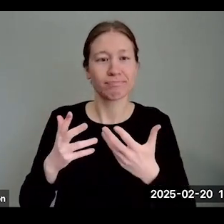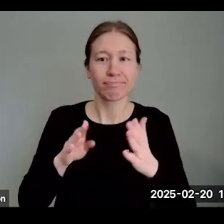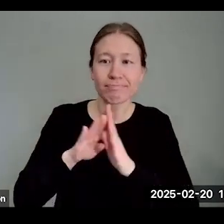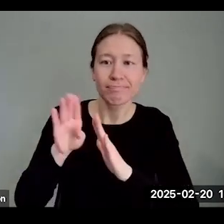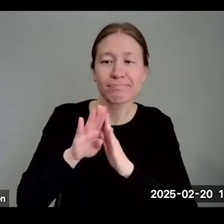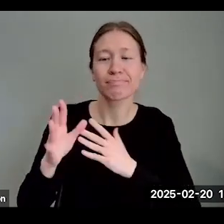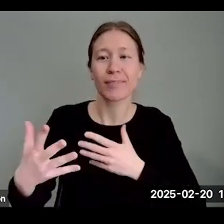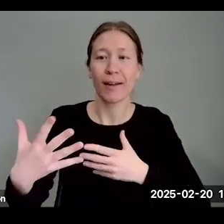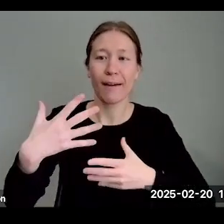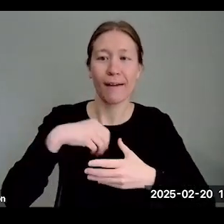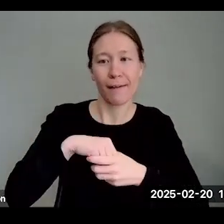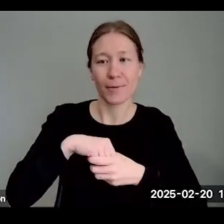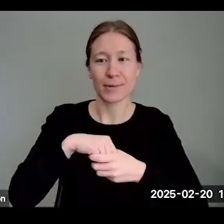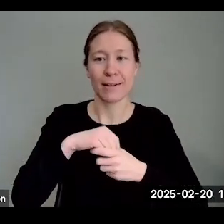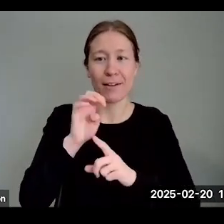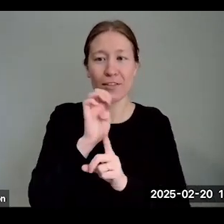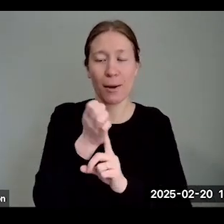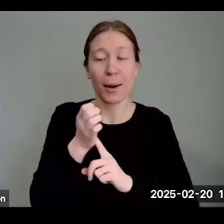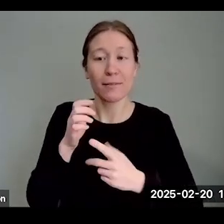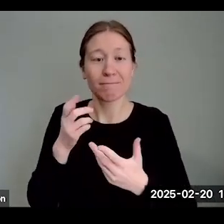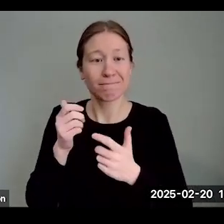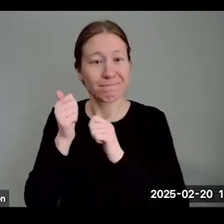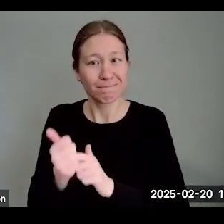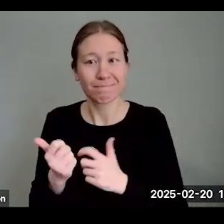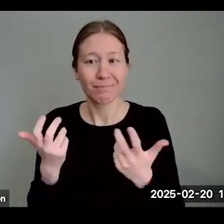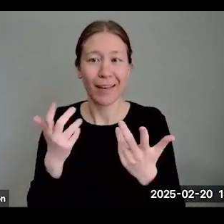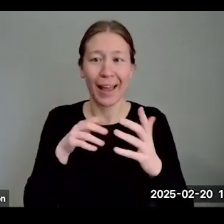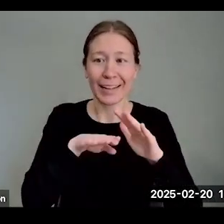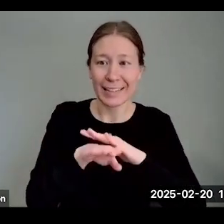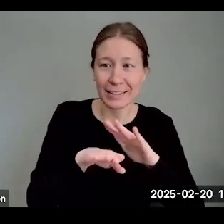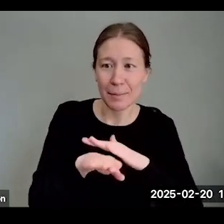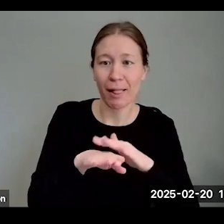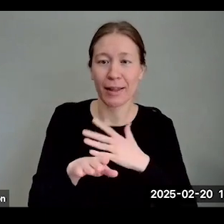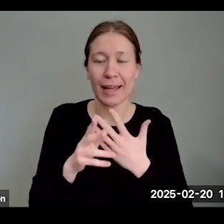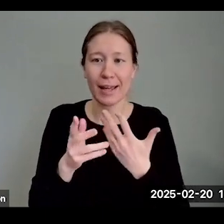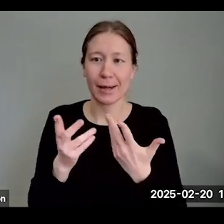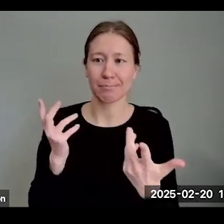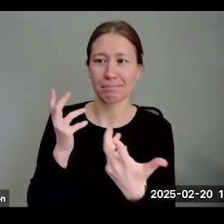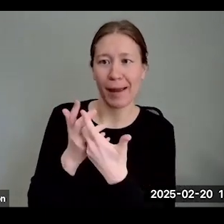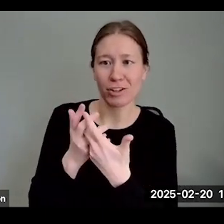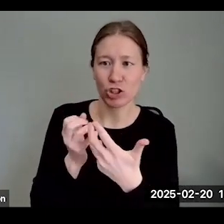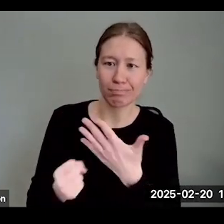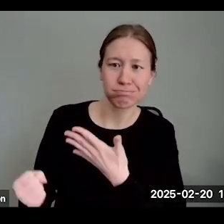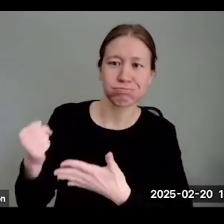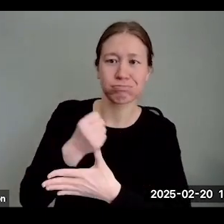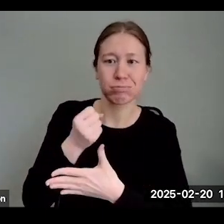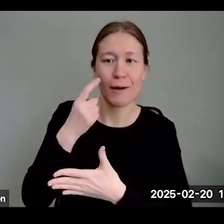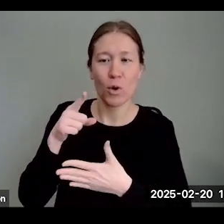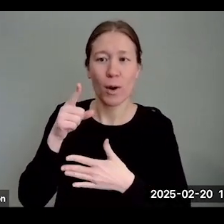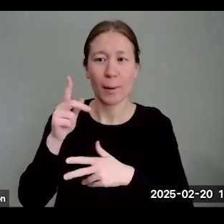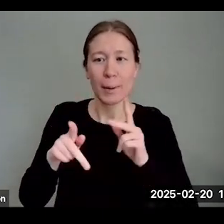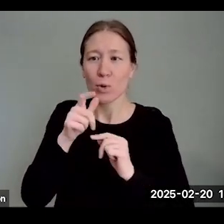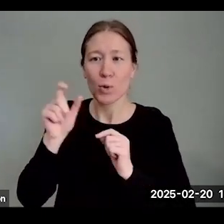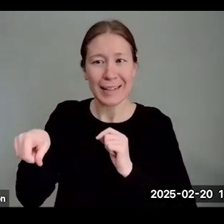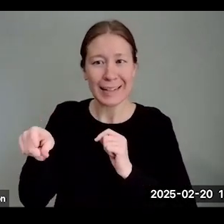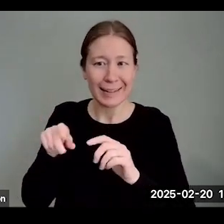where accessibility and the needs of individuals with disabilities are prioritized. Ensuring equitable opportunities for all members